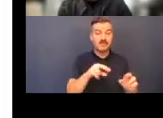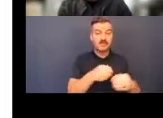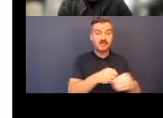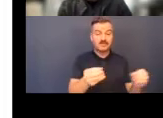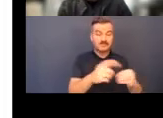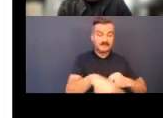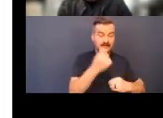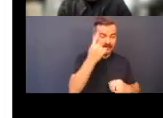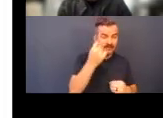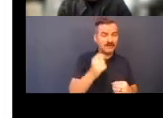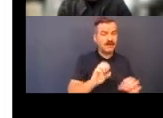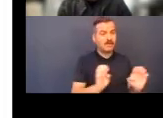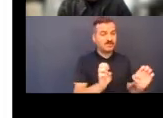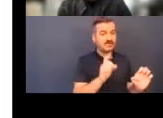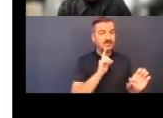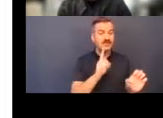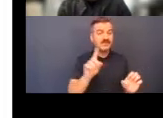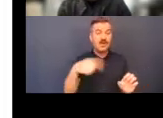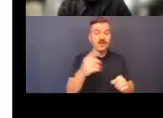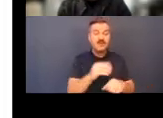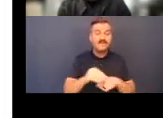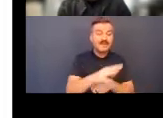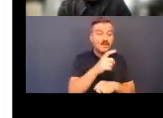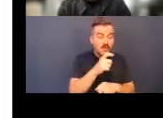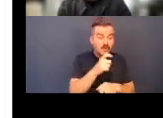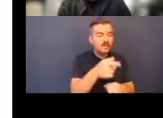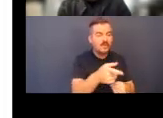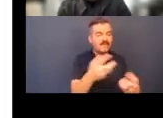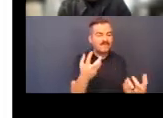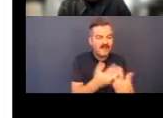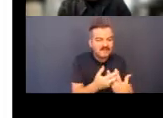15:44:34 emergency is primarily affecting those bodies that fit into the environment